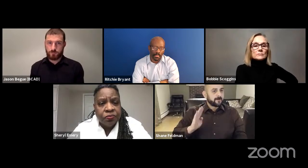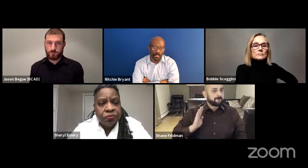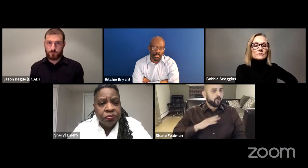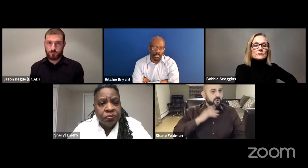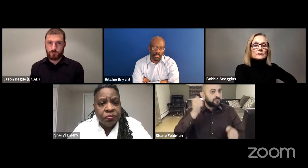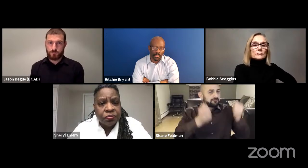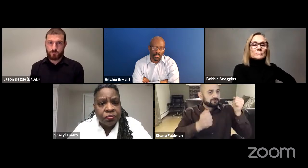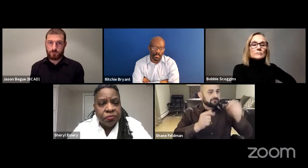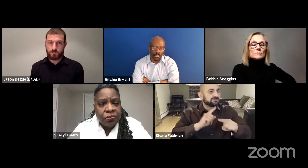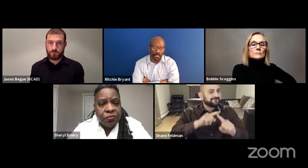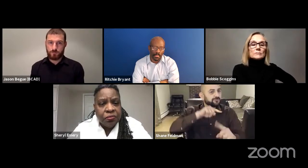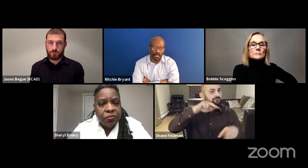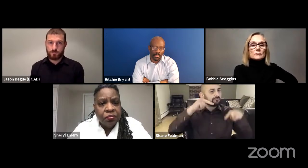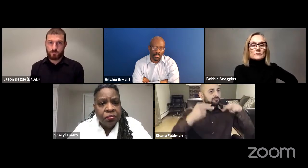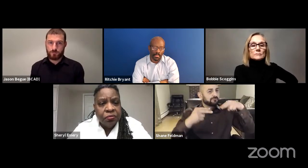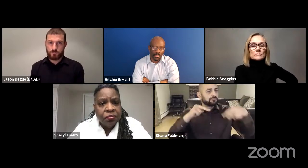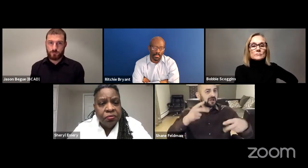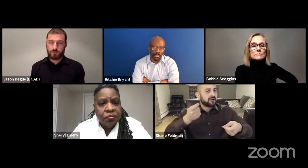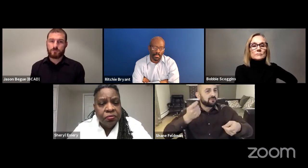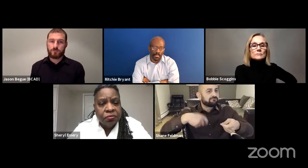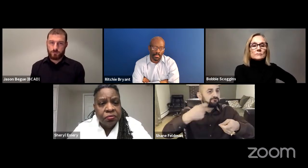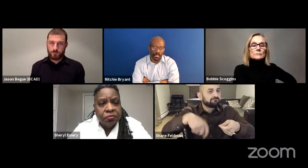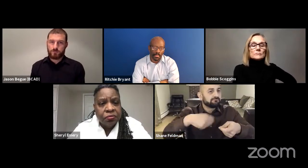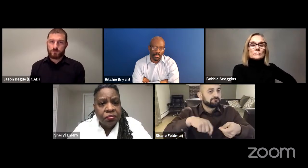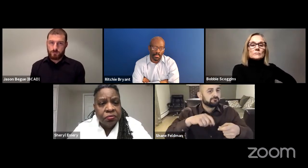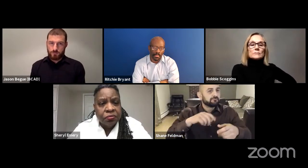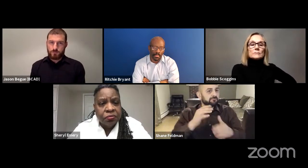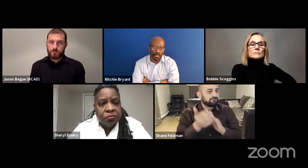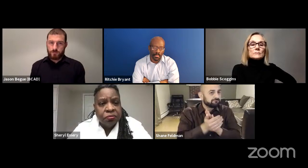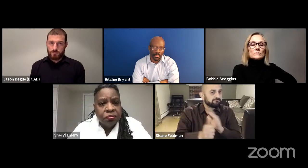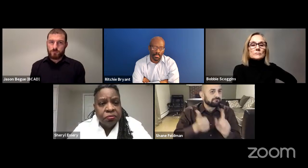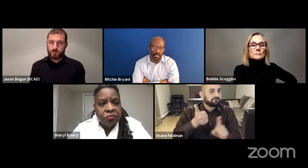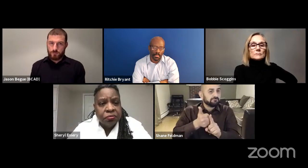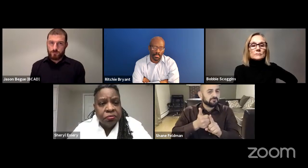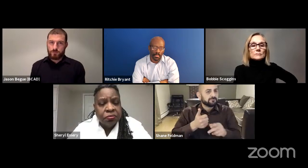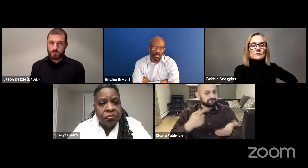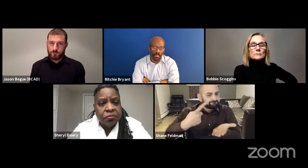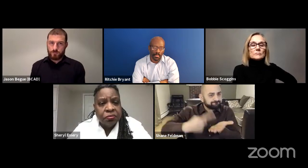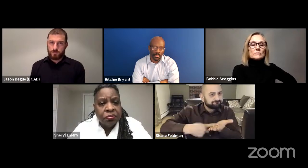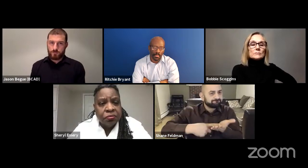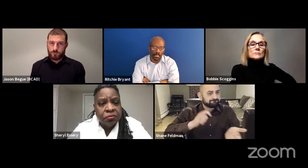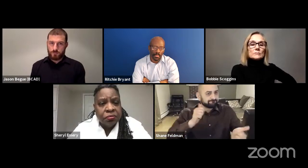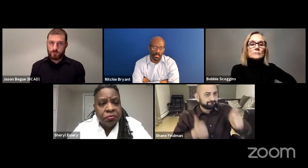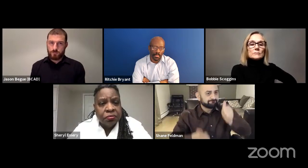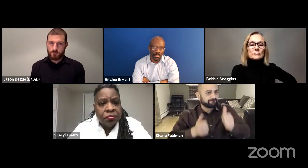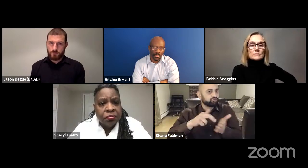So for the first one, there is a board that provides oversight. This would be a group